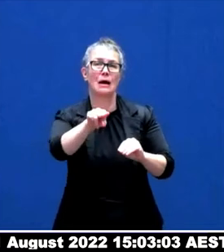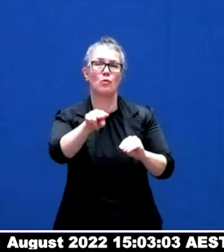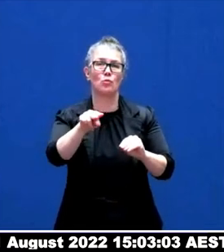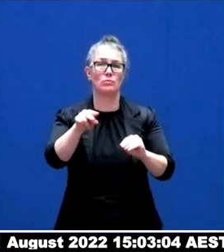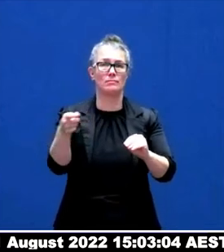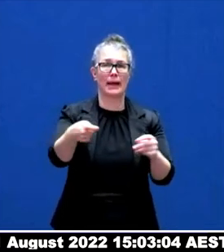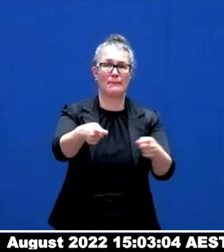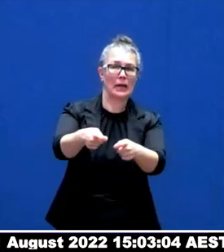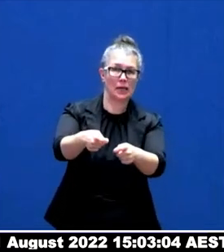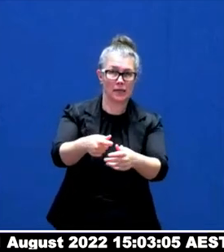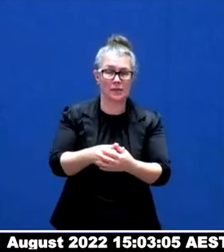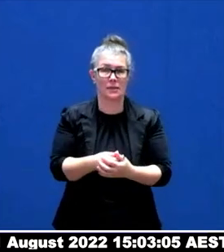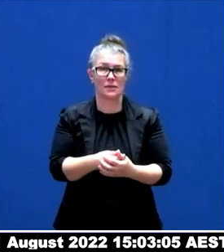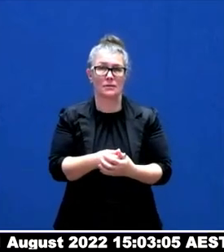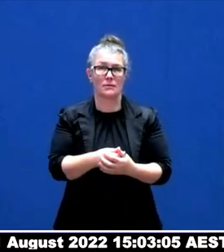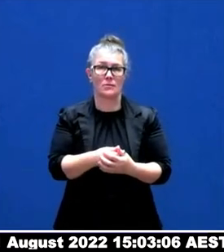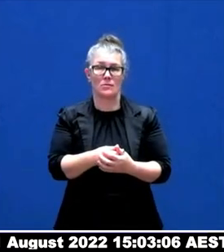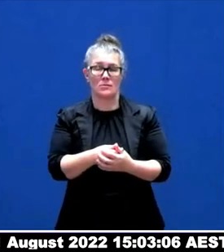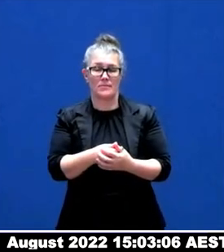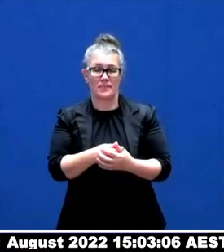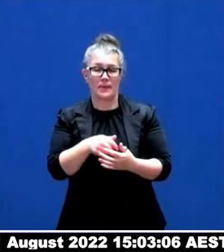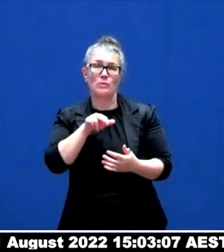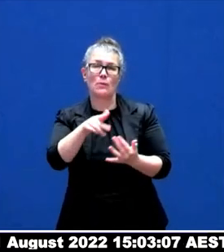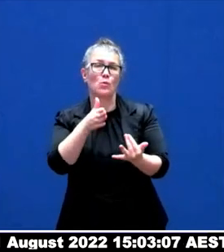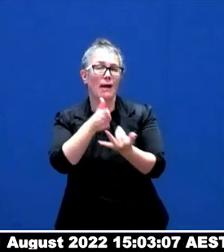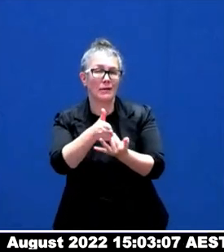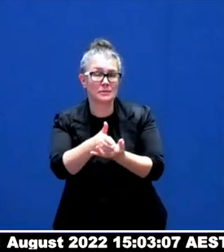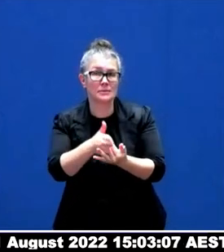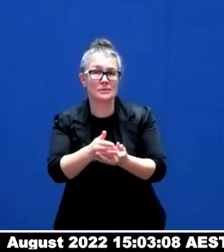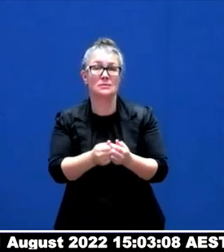And if we become aware of that, we would report that directly to the Human Services